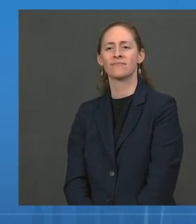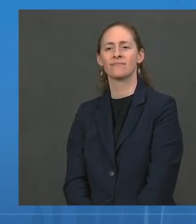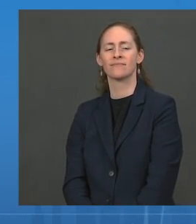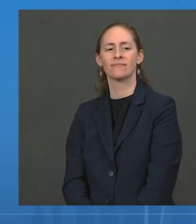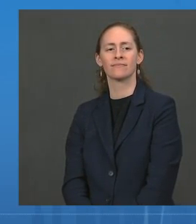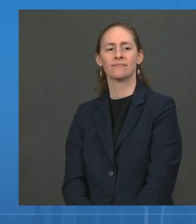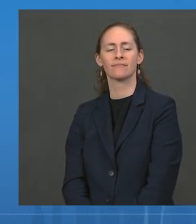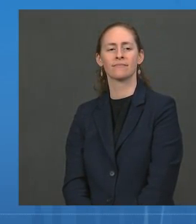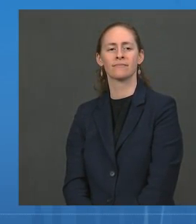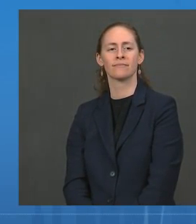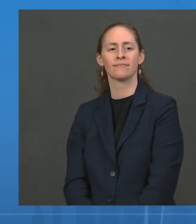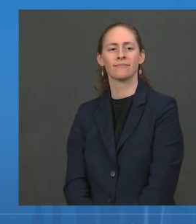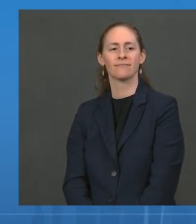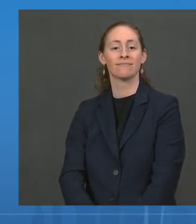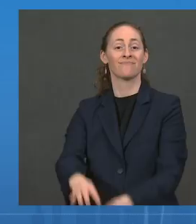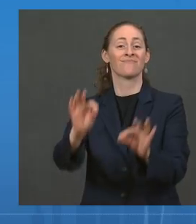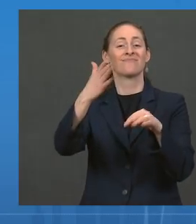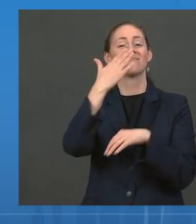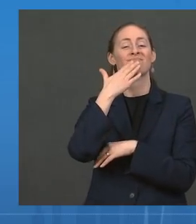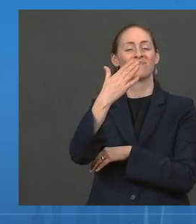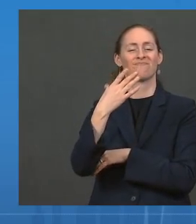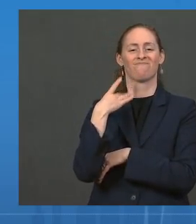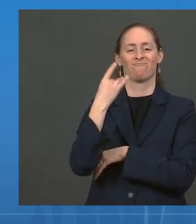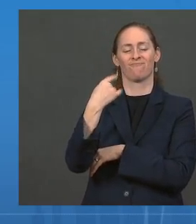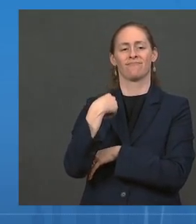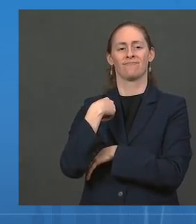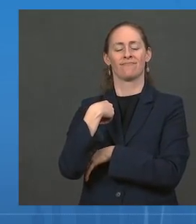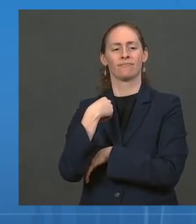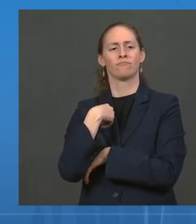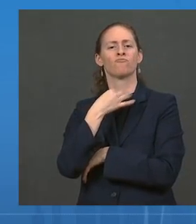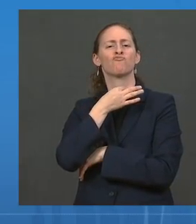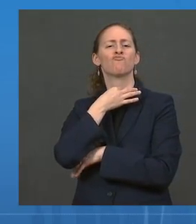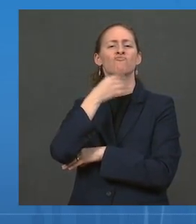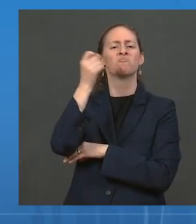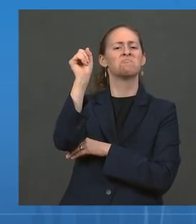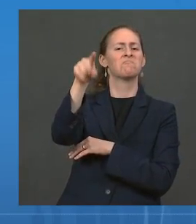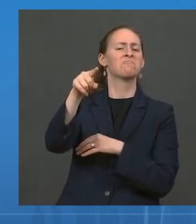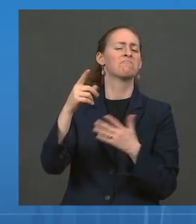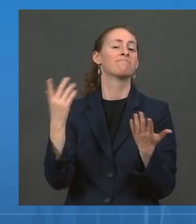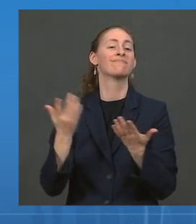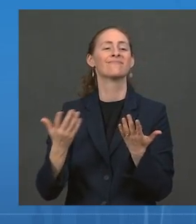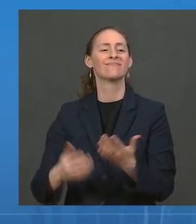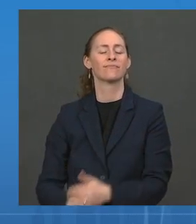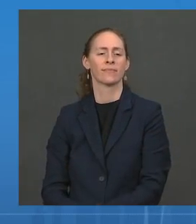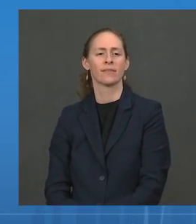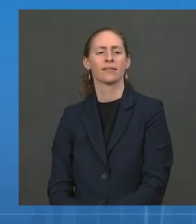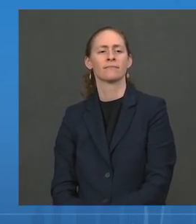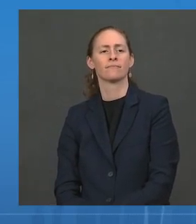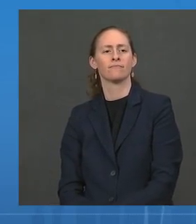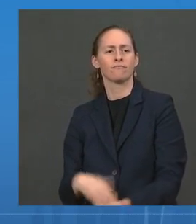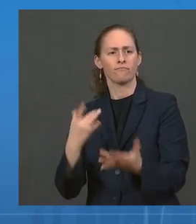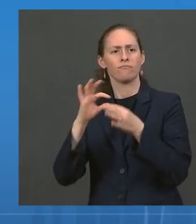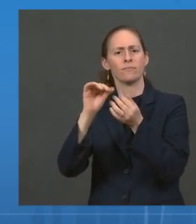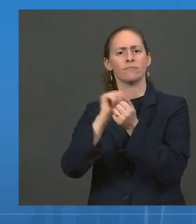The Press: Hi, thanks for taking my question. My first question is on boosters. The J&J boosters are already recommended for all adults.